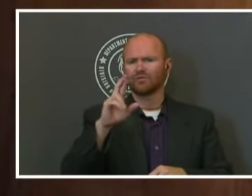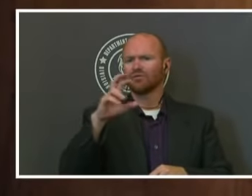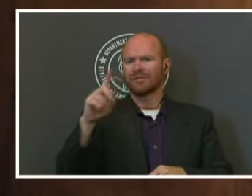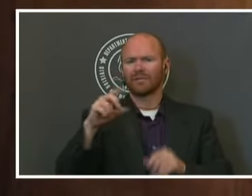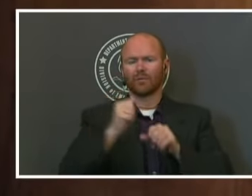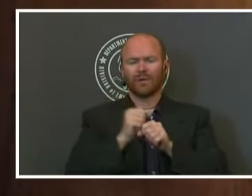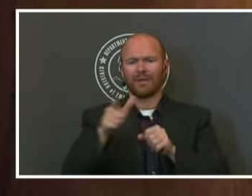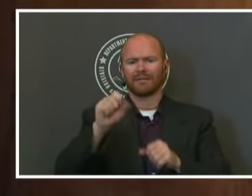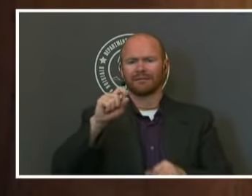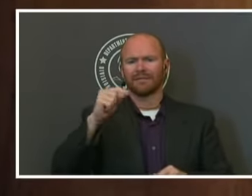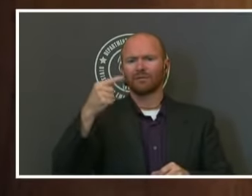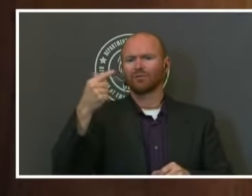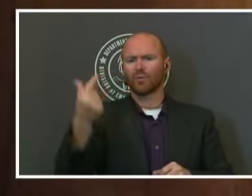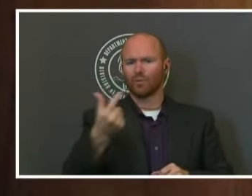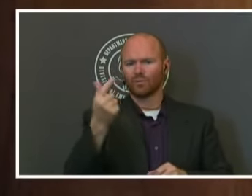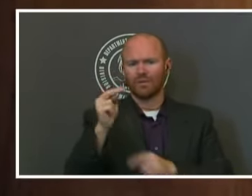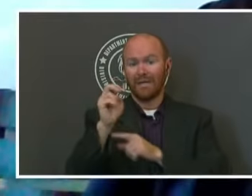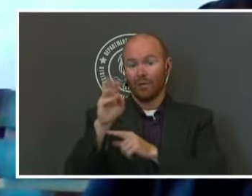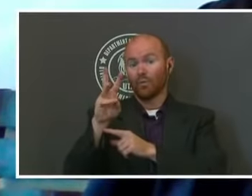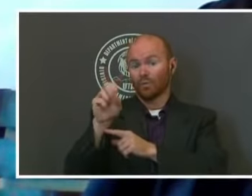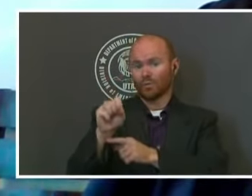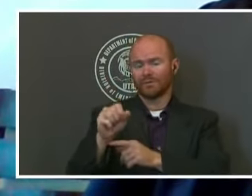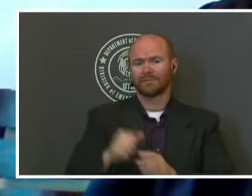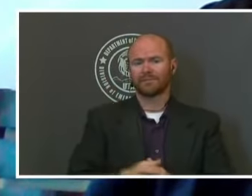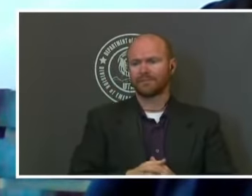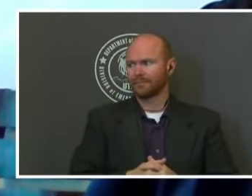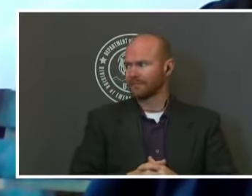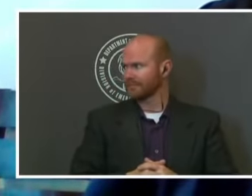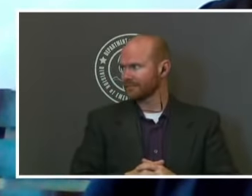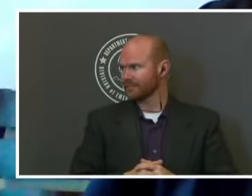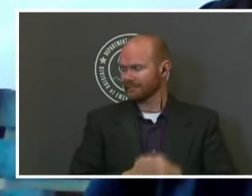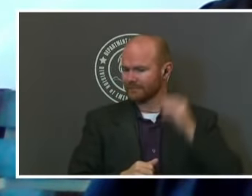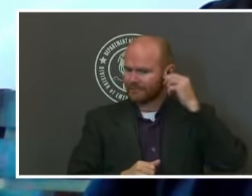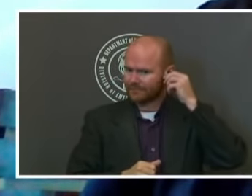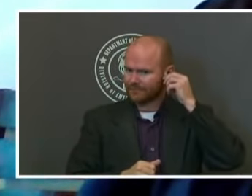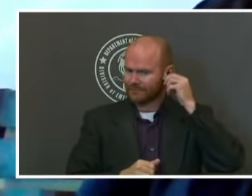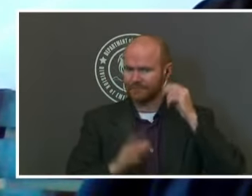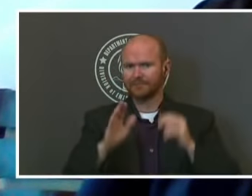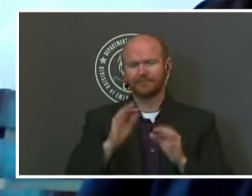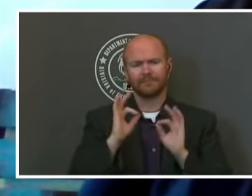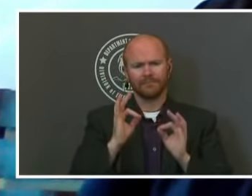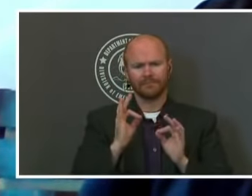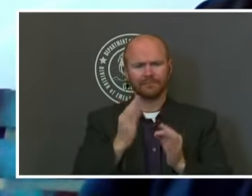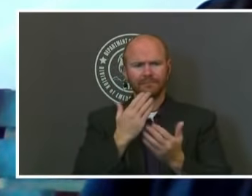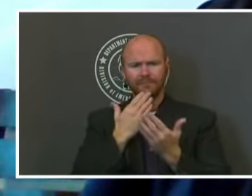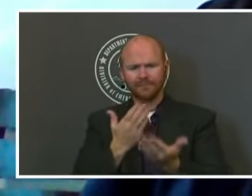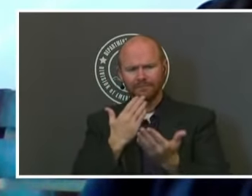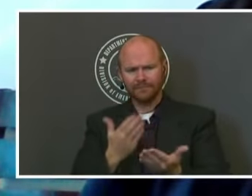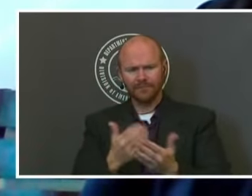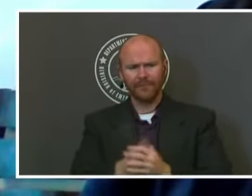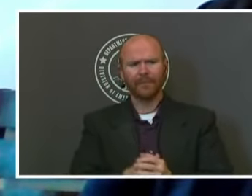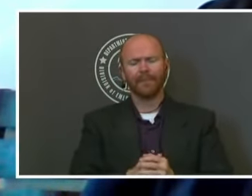ahead with your question